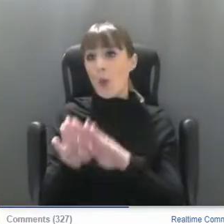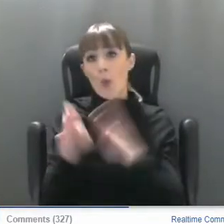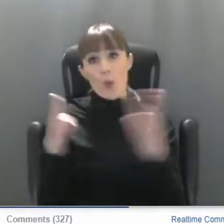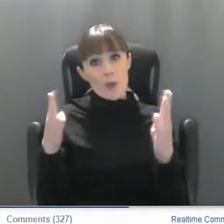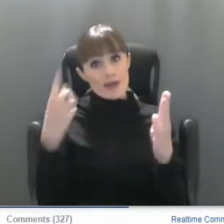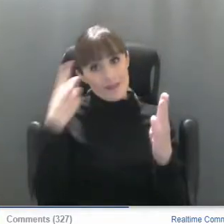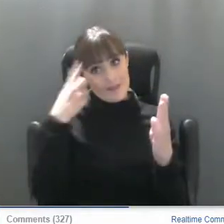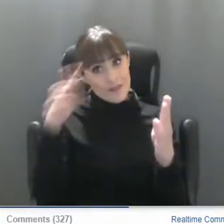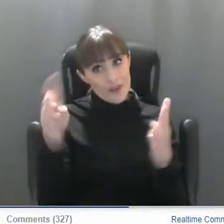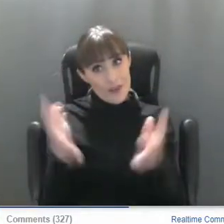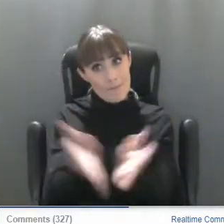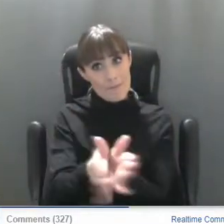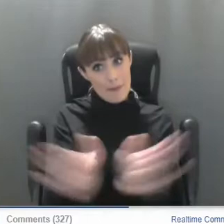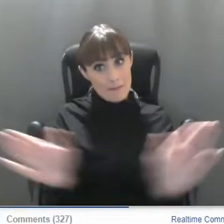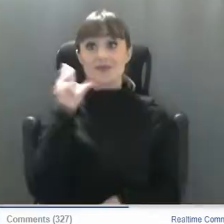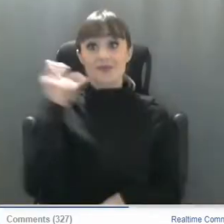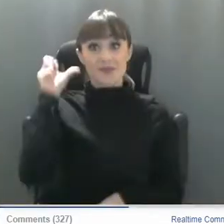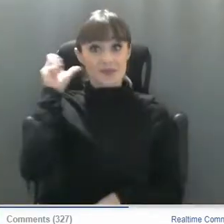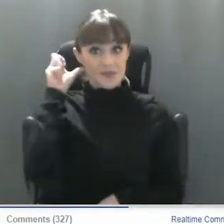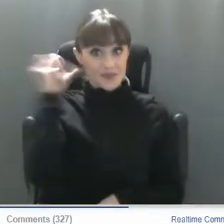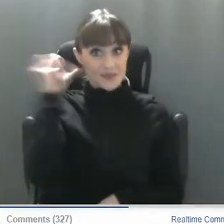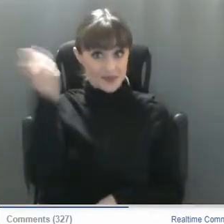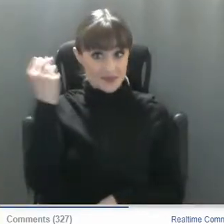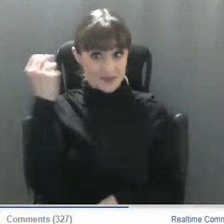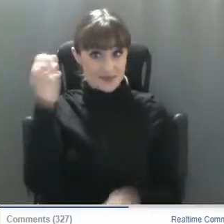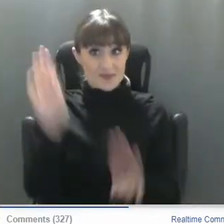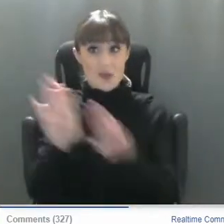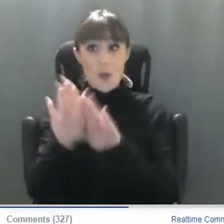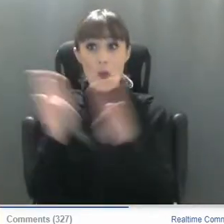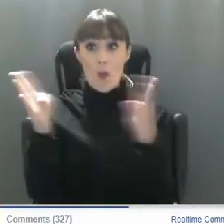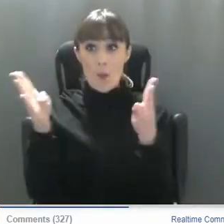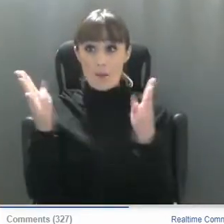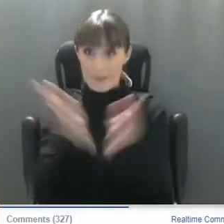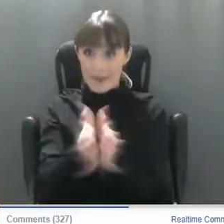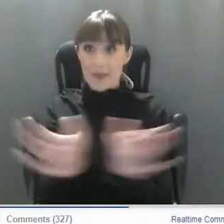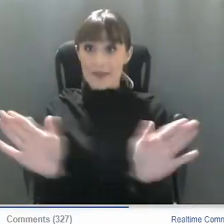yesterday, on Saturday. It was our first day and it was actually a pretty good